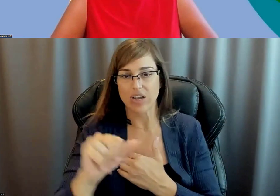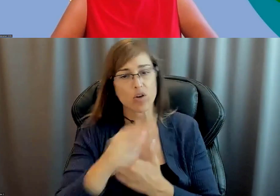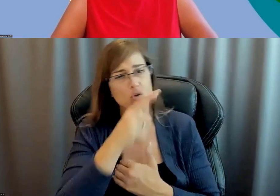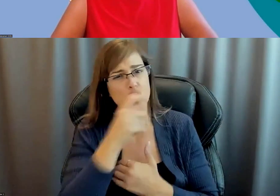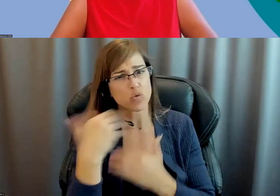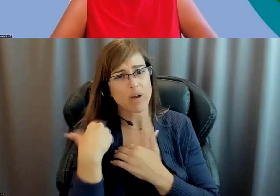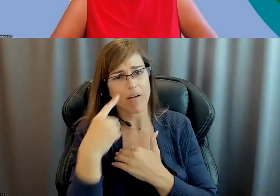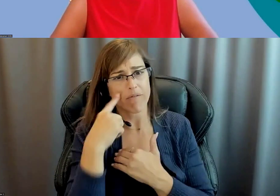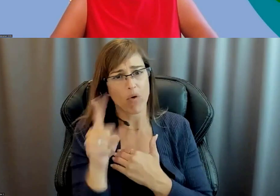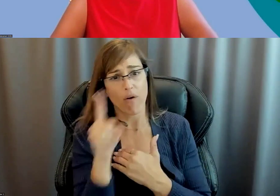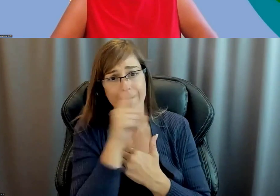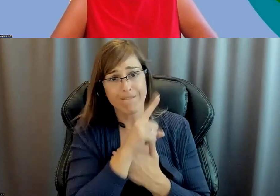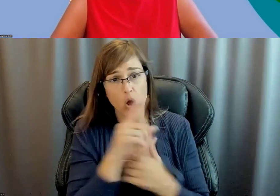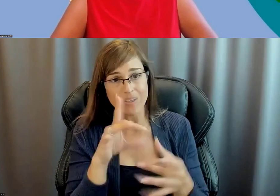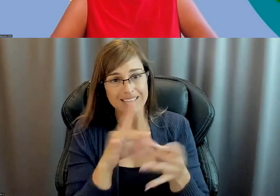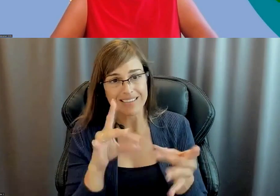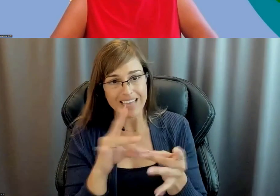related to effort reporting or other support?